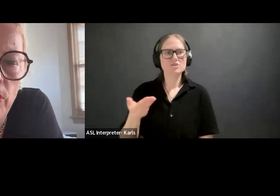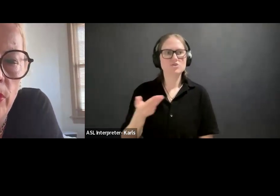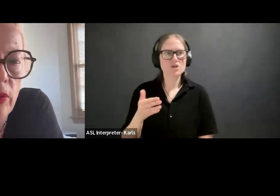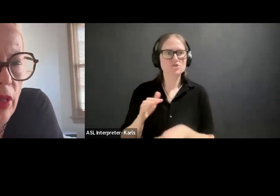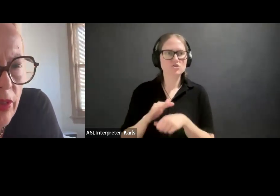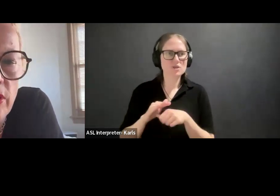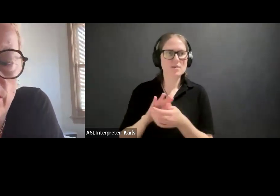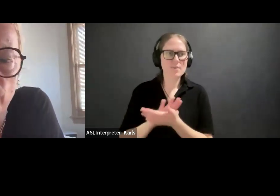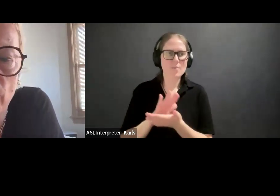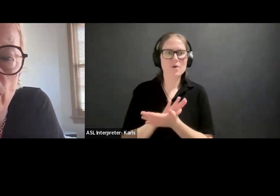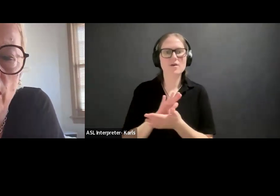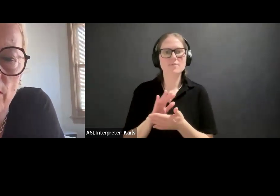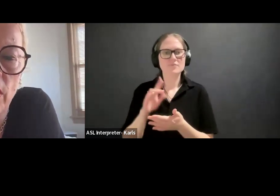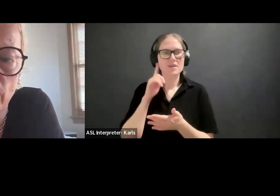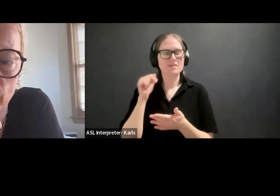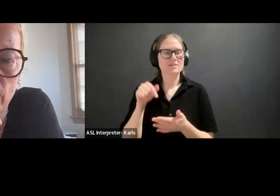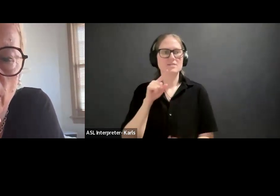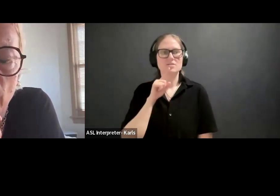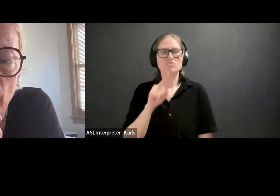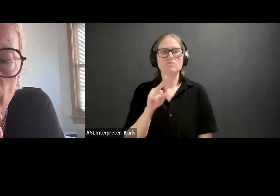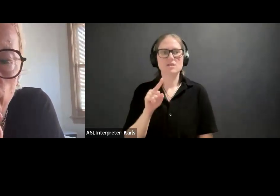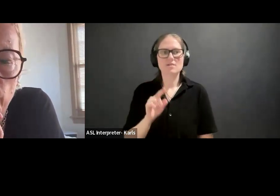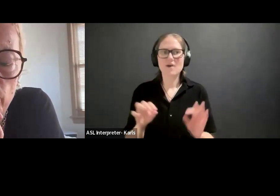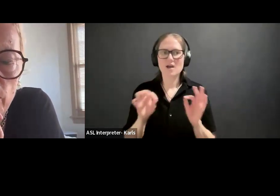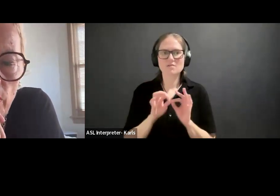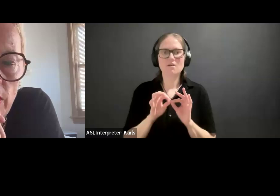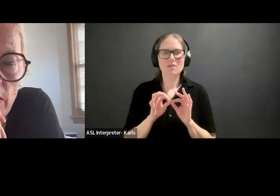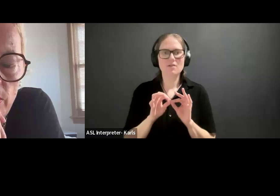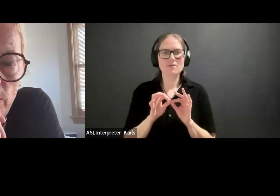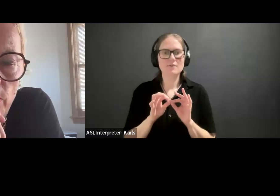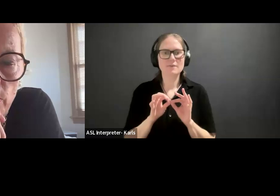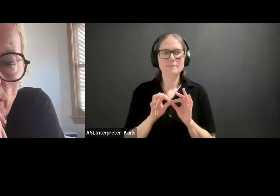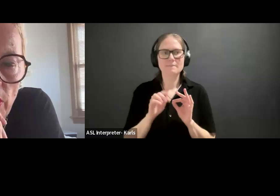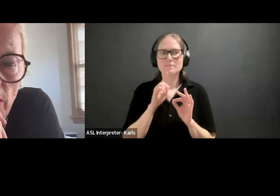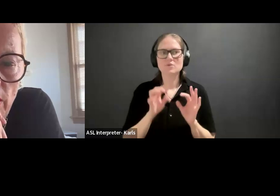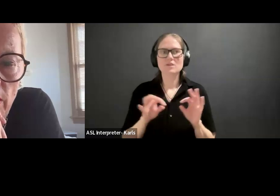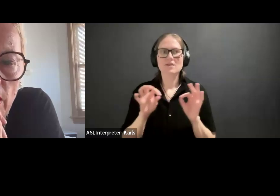paper, I think this is a very vital, um, terrain to be looking at.